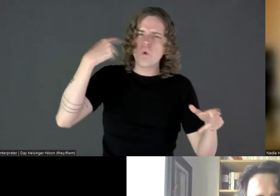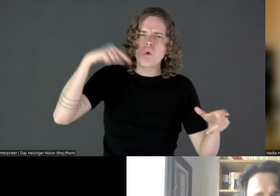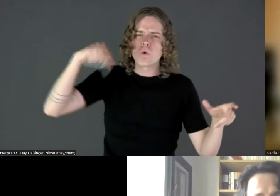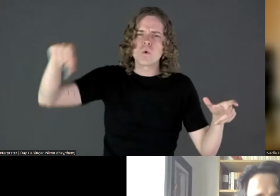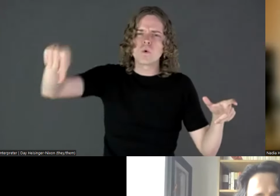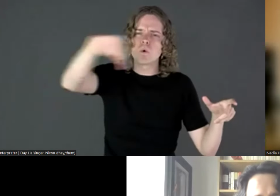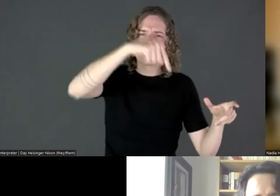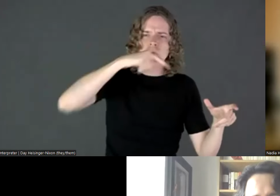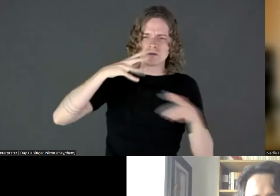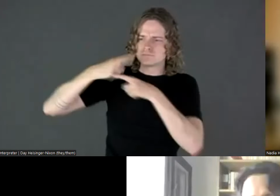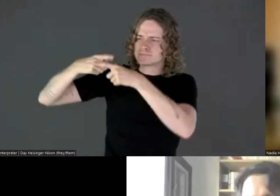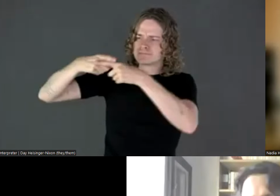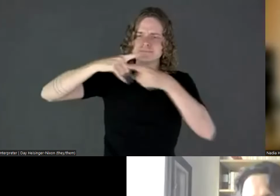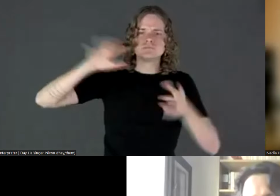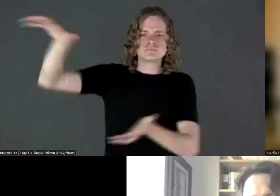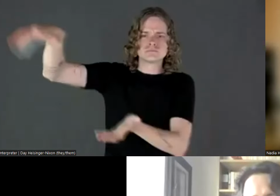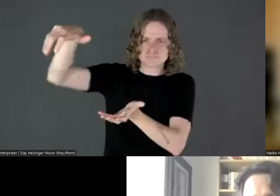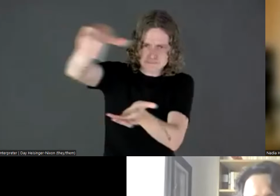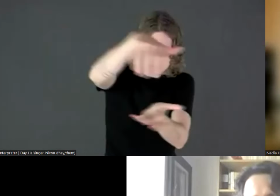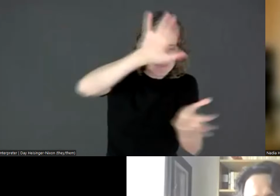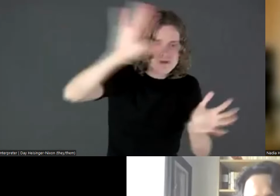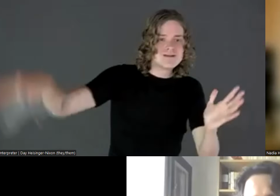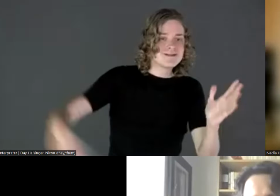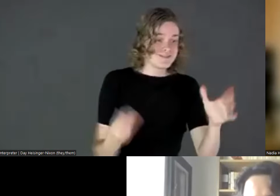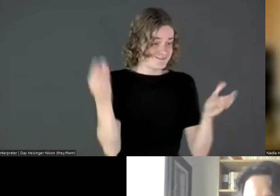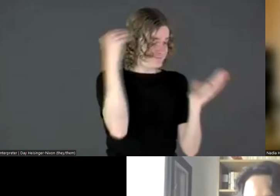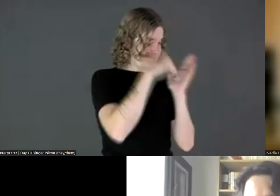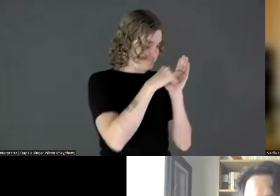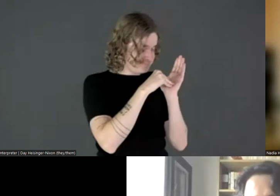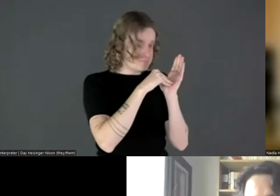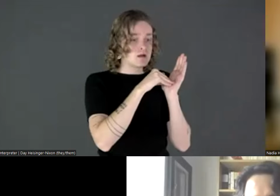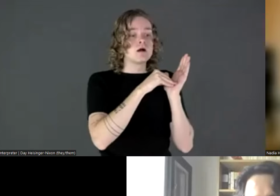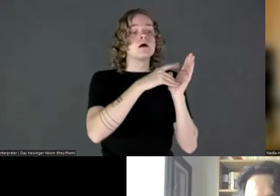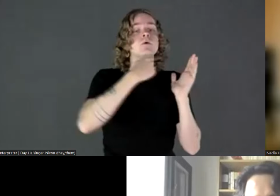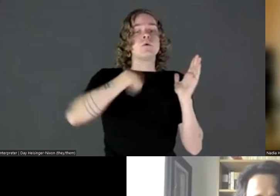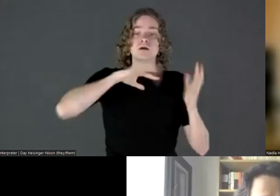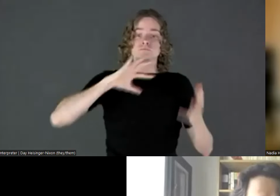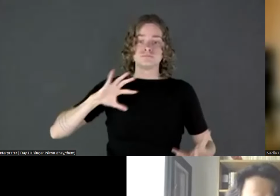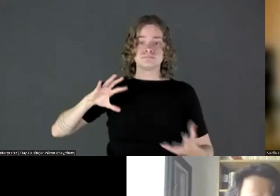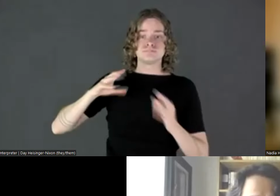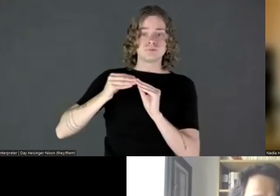actors to make sure that programs are really inclusive. So thank you so much. Exactly, this